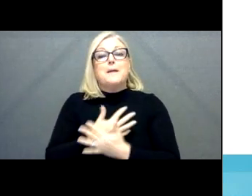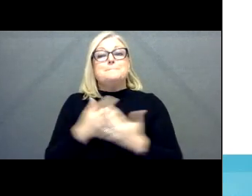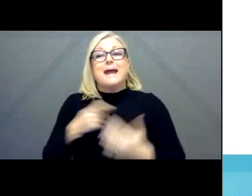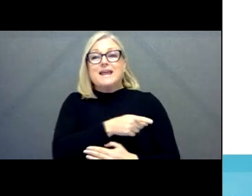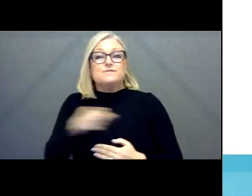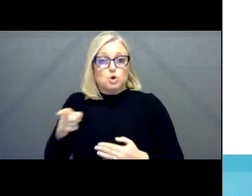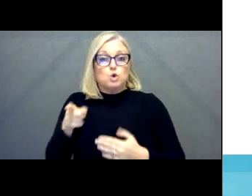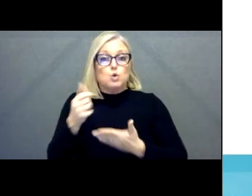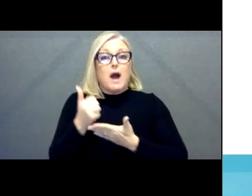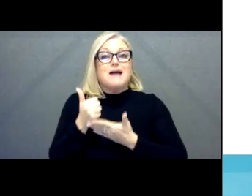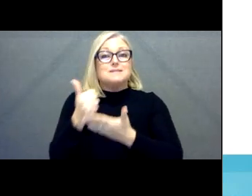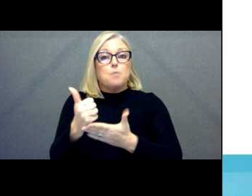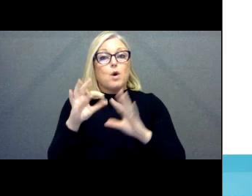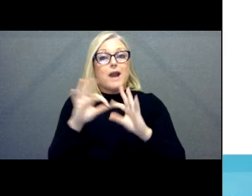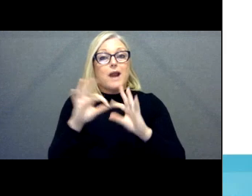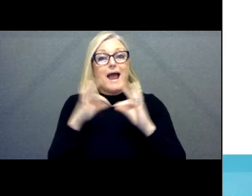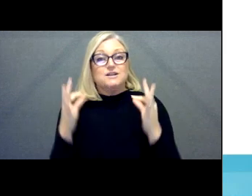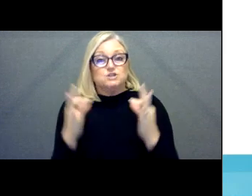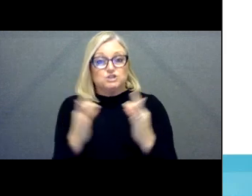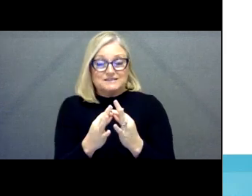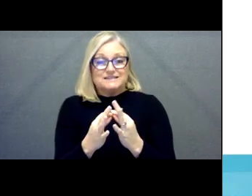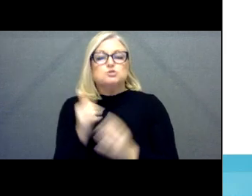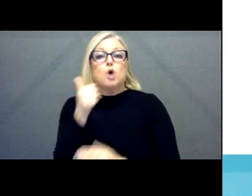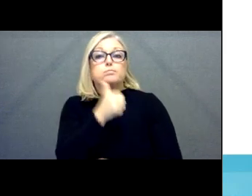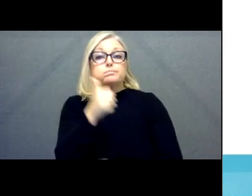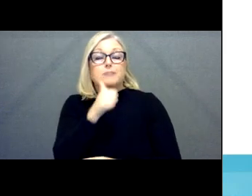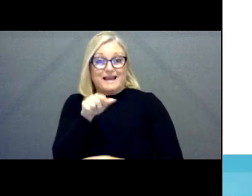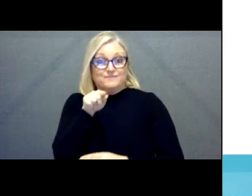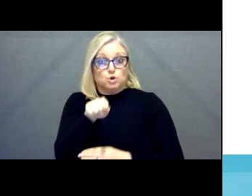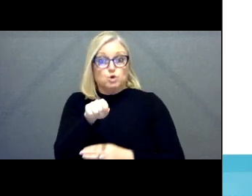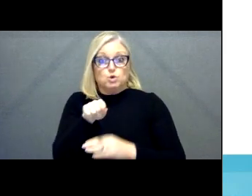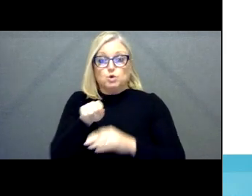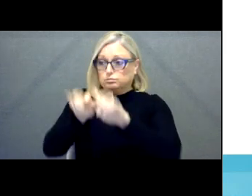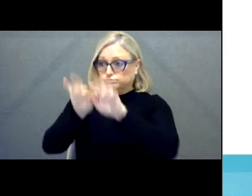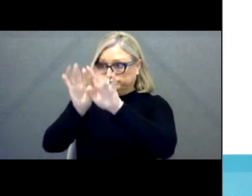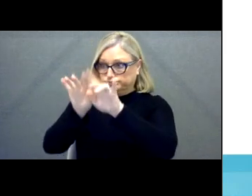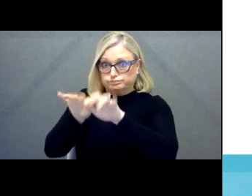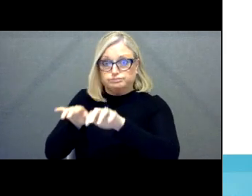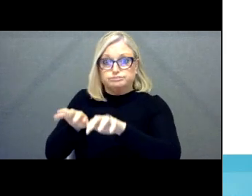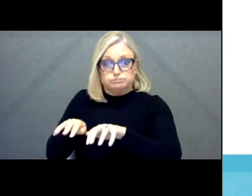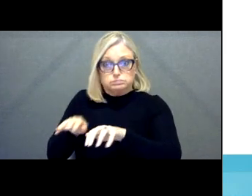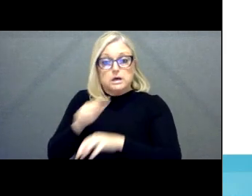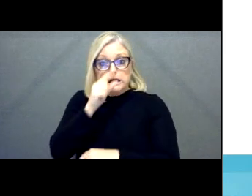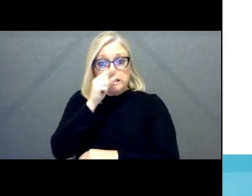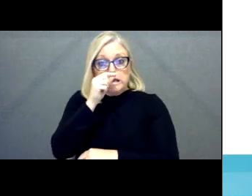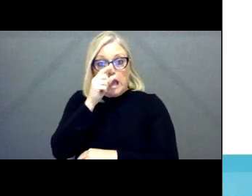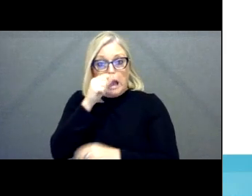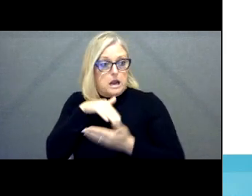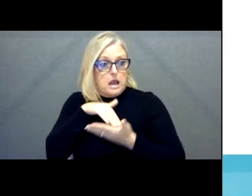behalf of a offender or defendant um can help that person to complete this form and perhaps